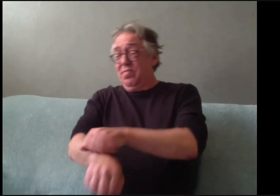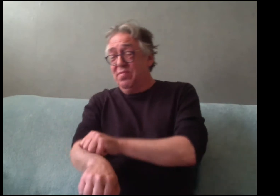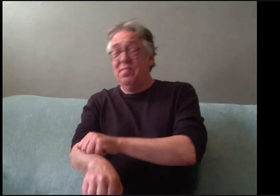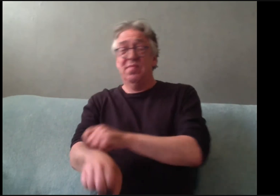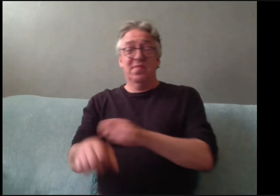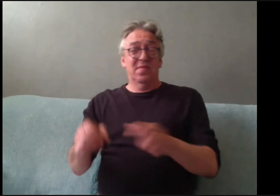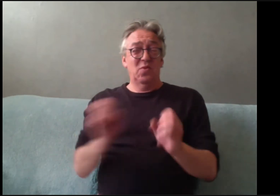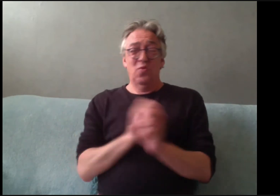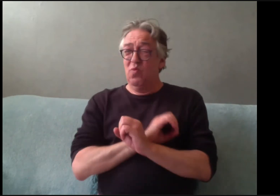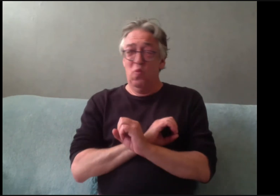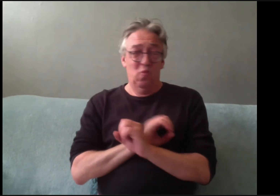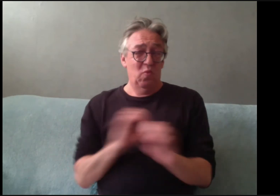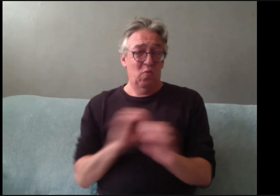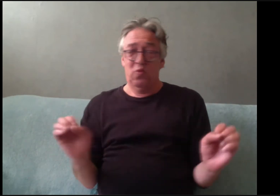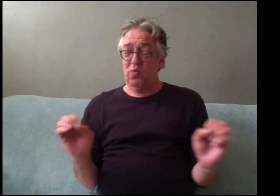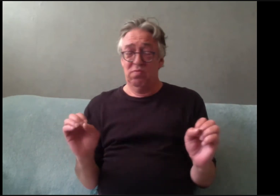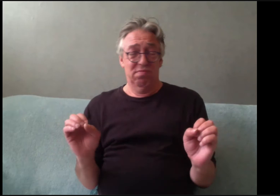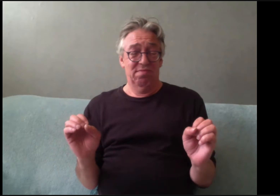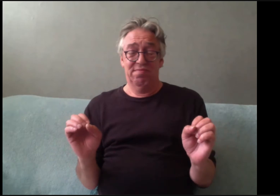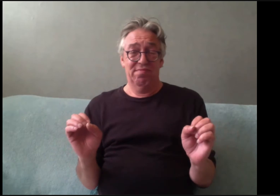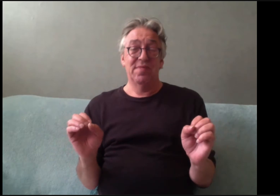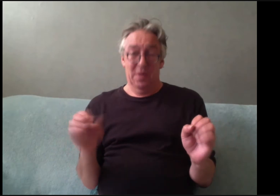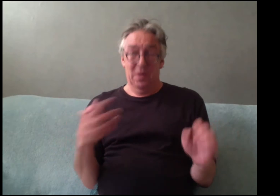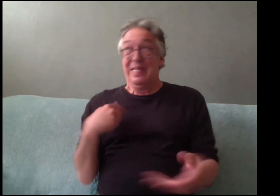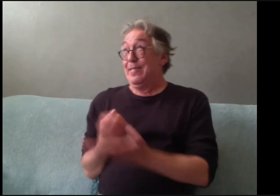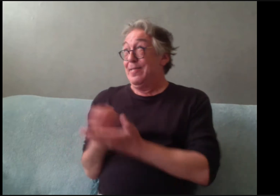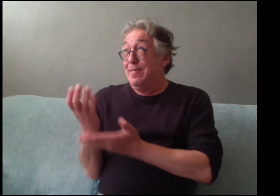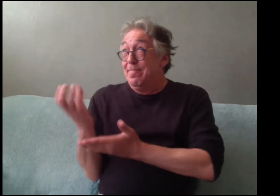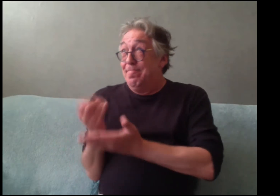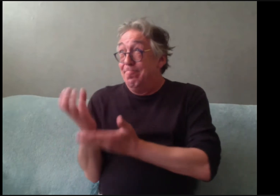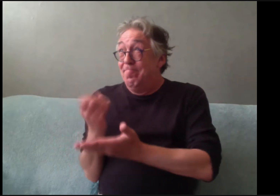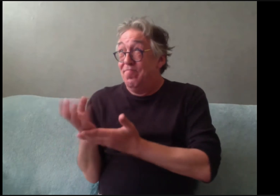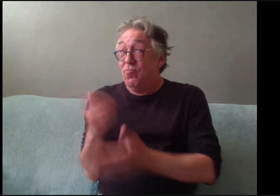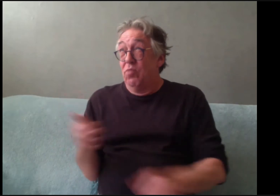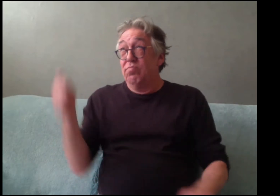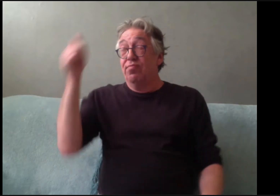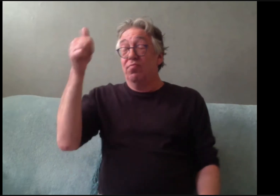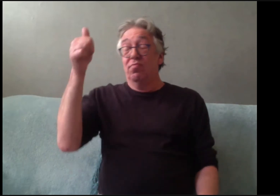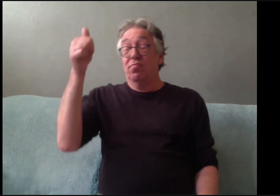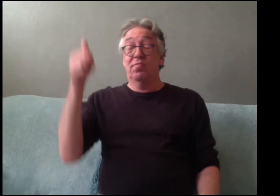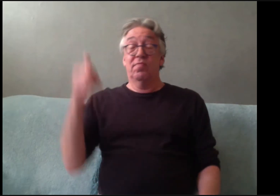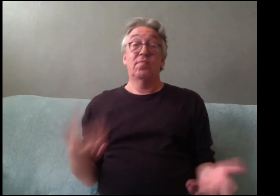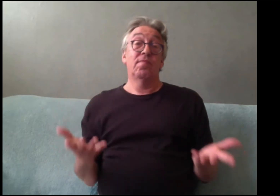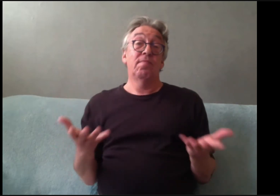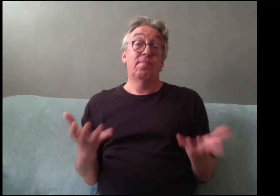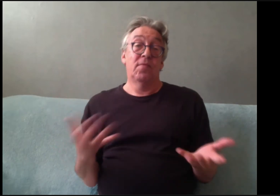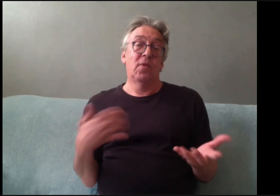In this respect, I'd like to honour to the tremendous commitment